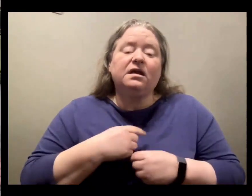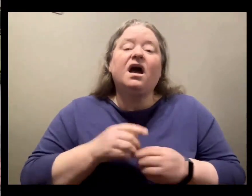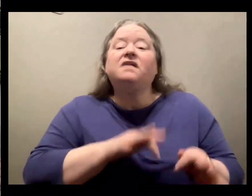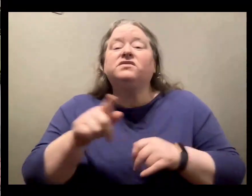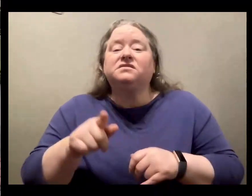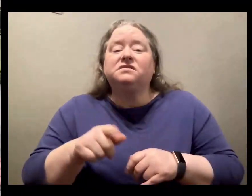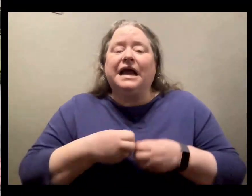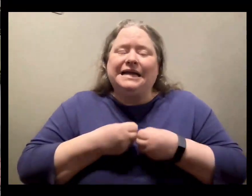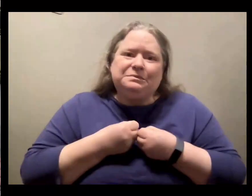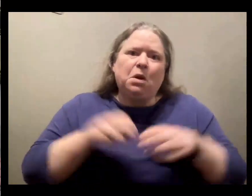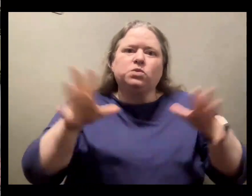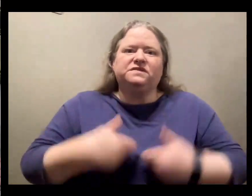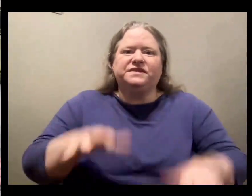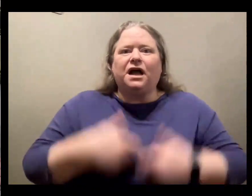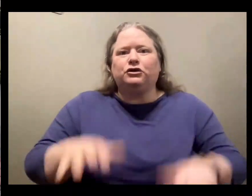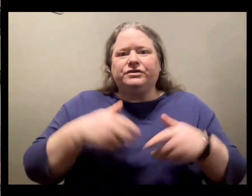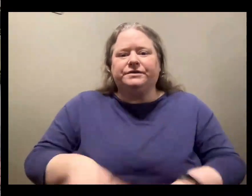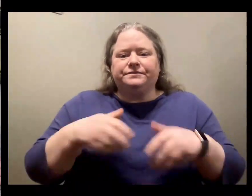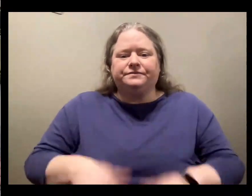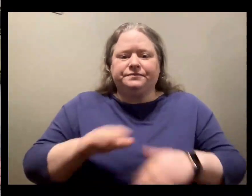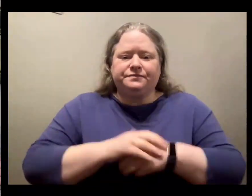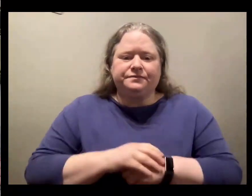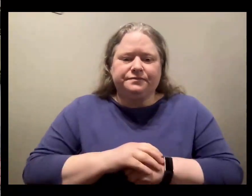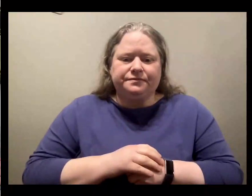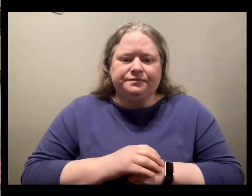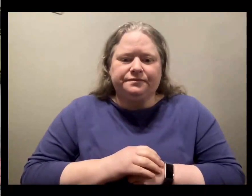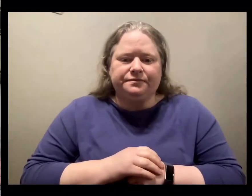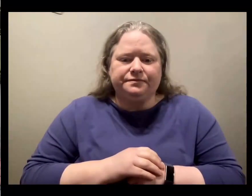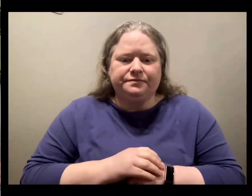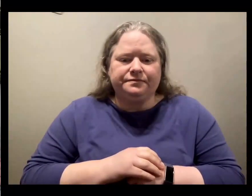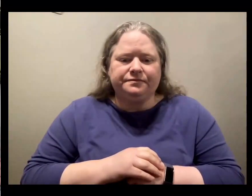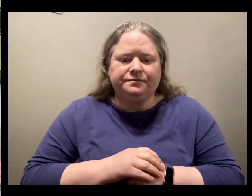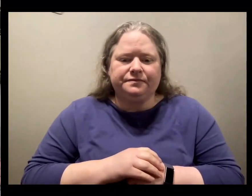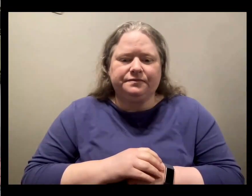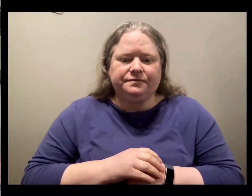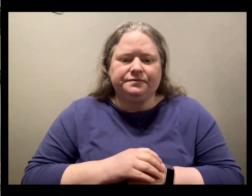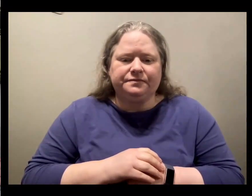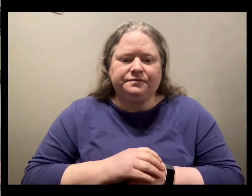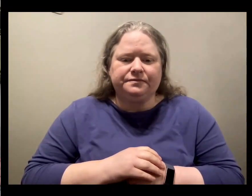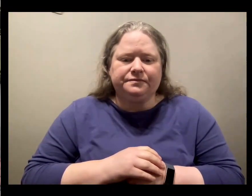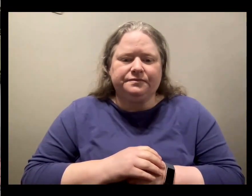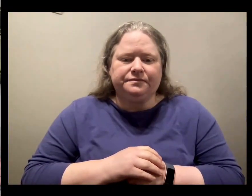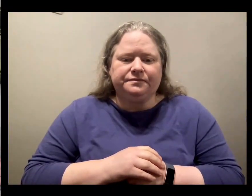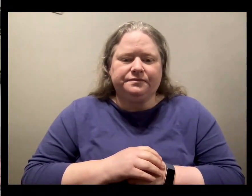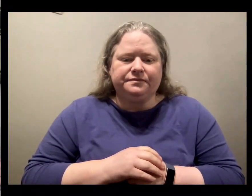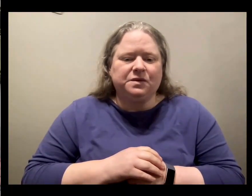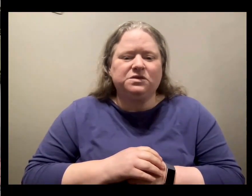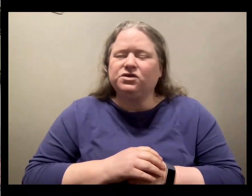So then… I went on to have explosive diarrhea.